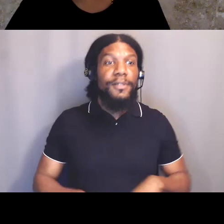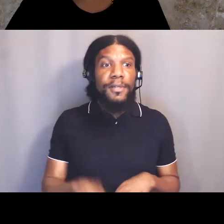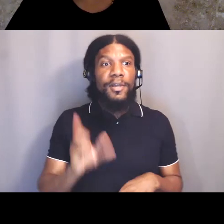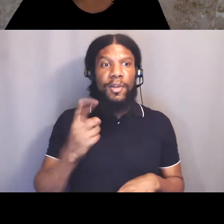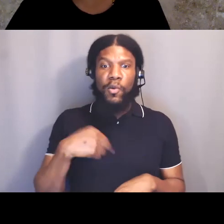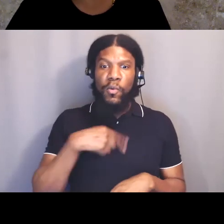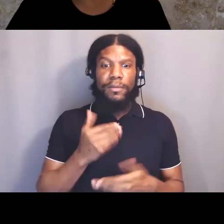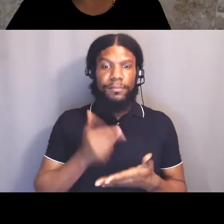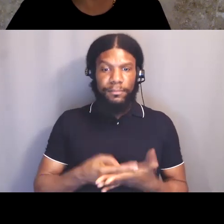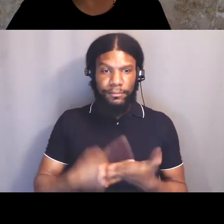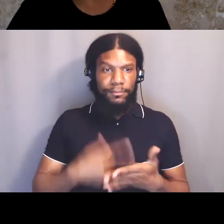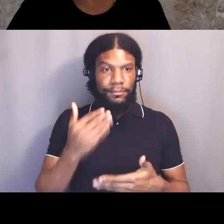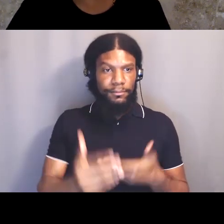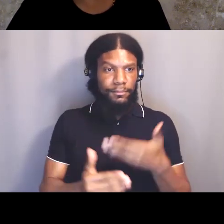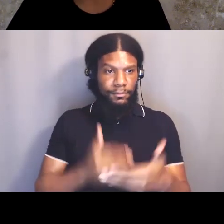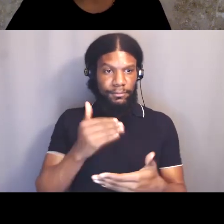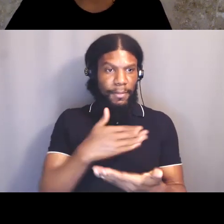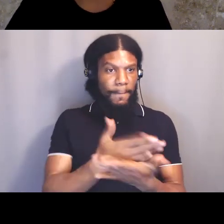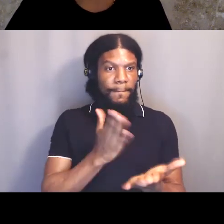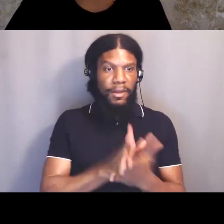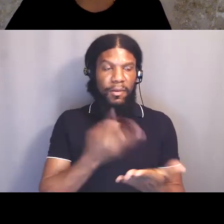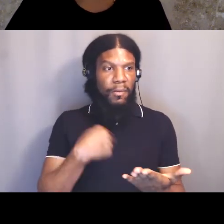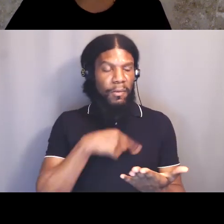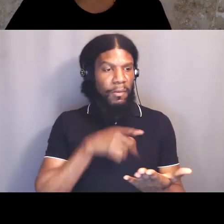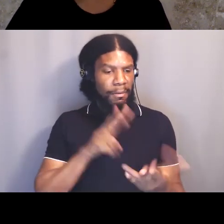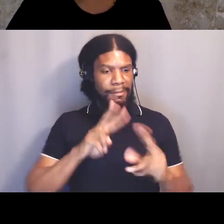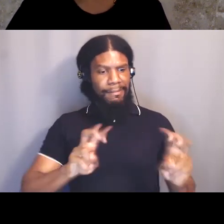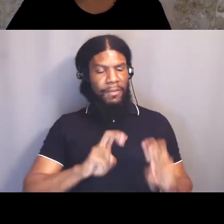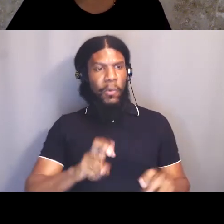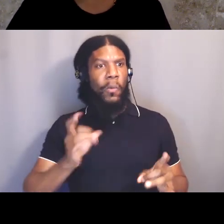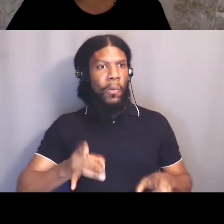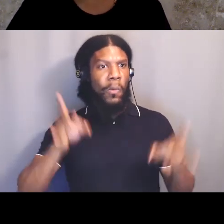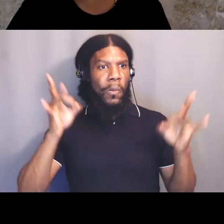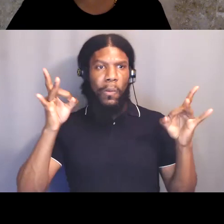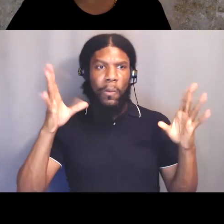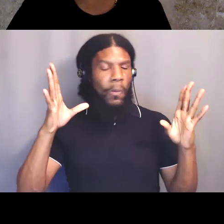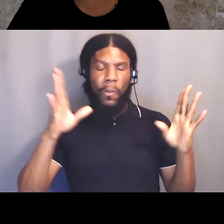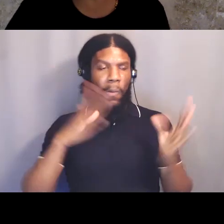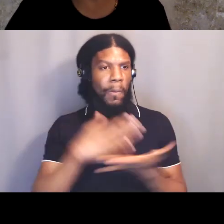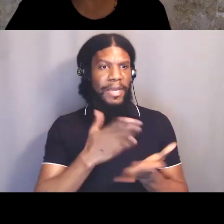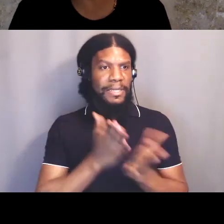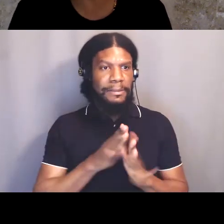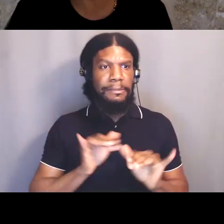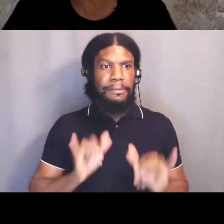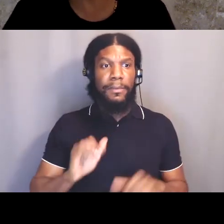which is a terrible budget, right. The only person who really showed any amount of courage